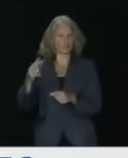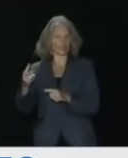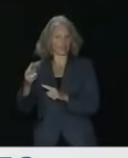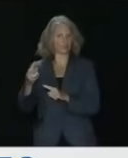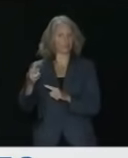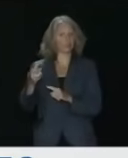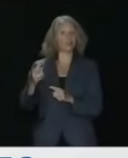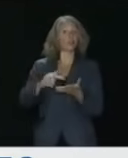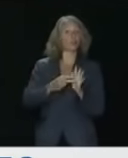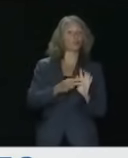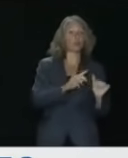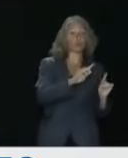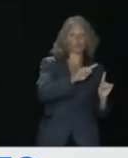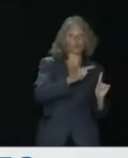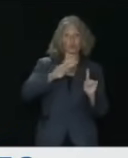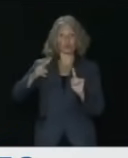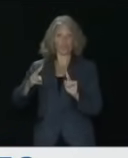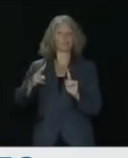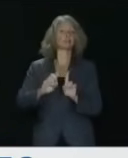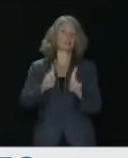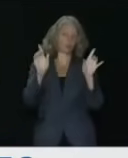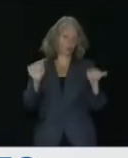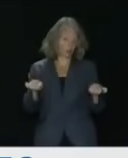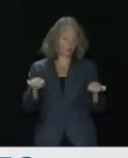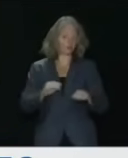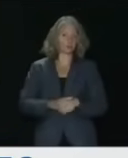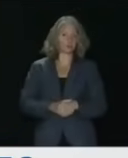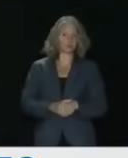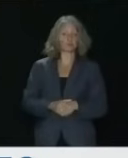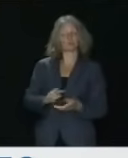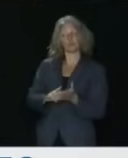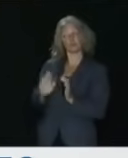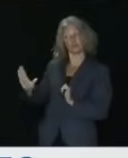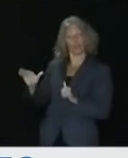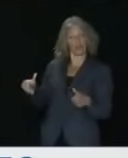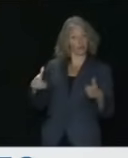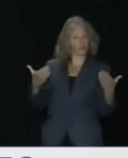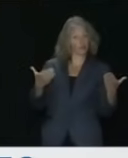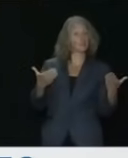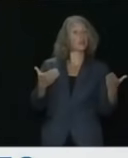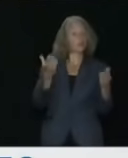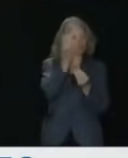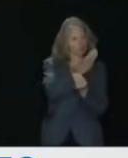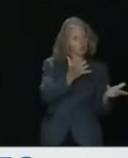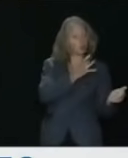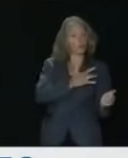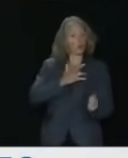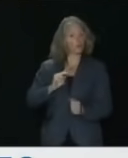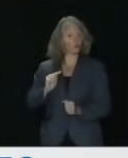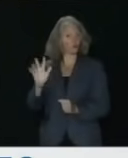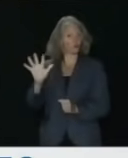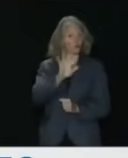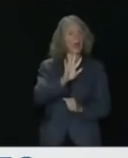COVID-19 VACCINES OR MIXED VACCINE SCHEDULES FOR FIRST AND SECOND DOSES OF COVID-19